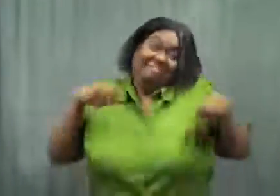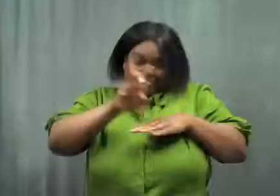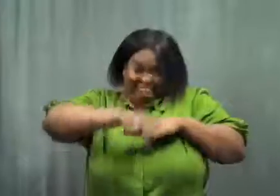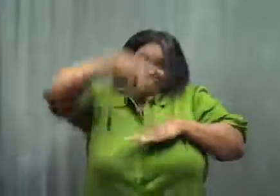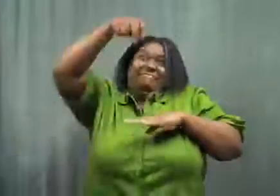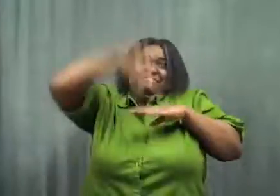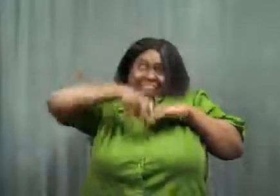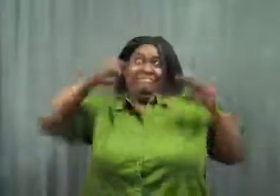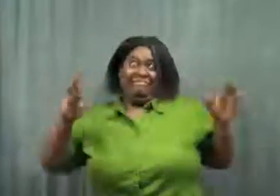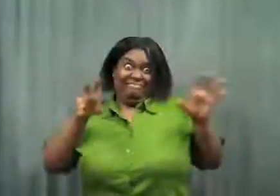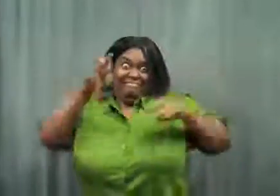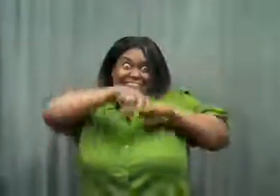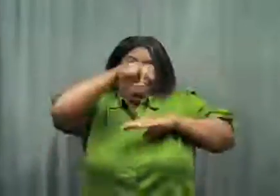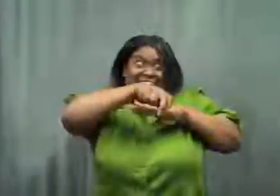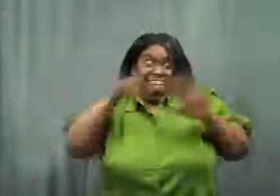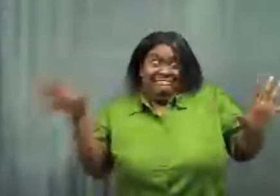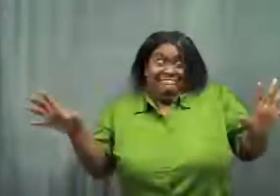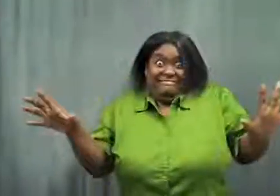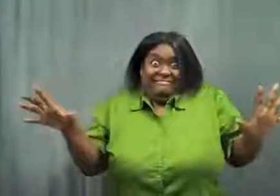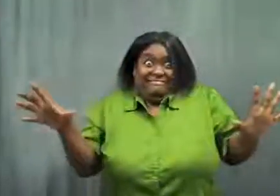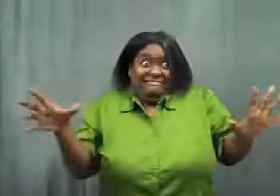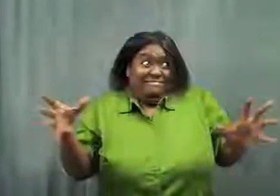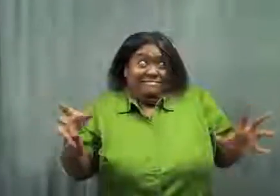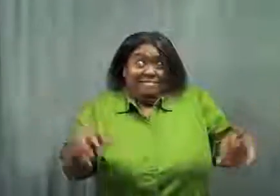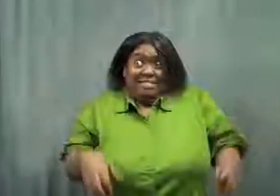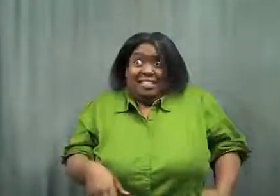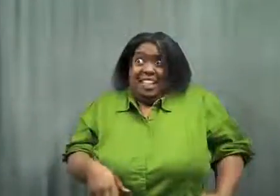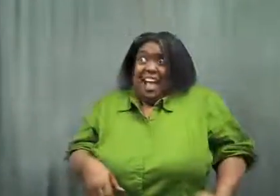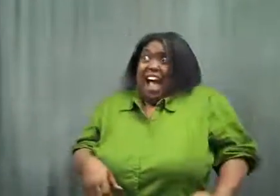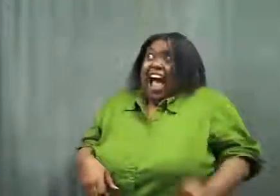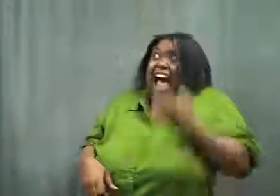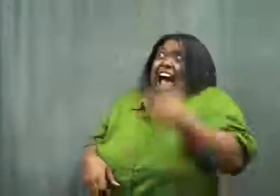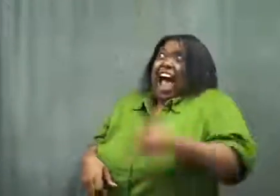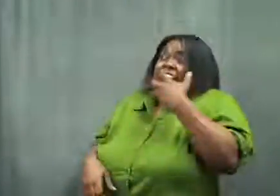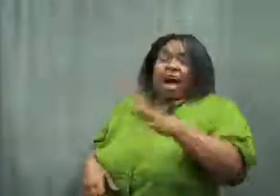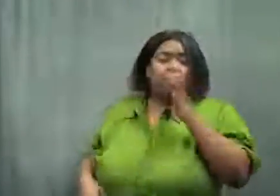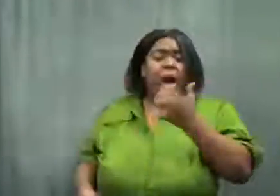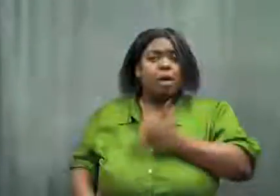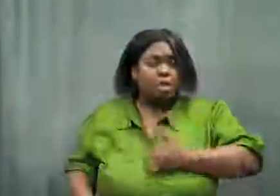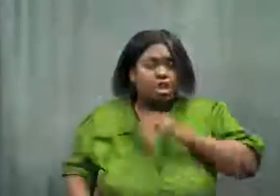and pulled me back up into the chair. I sat there saying, "Hot! Hot!!!"